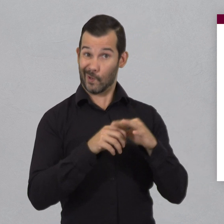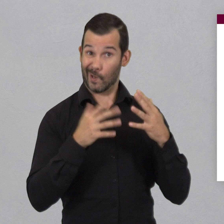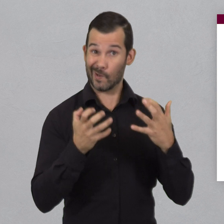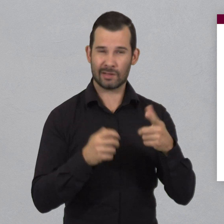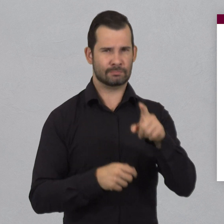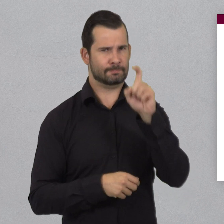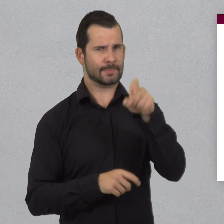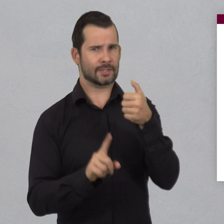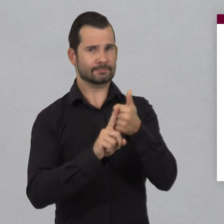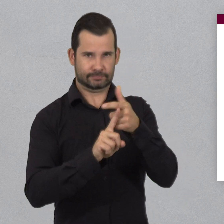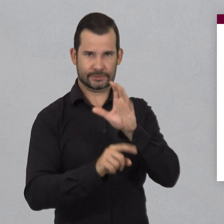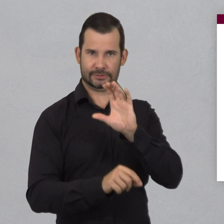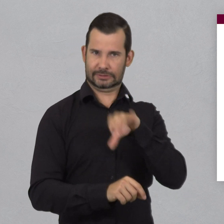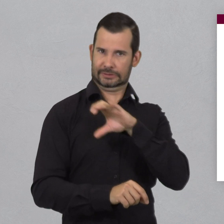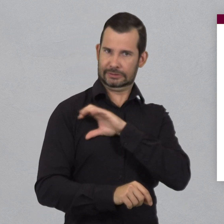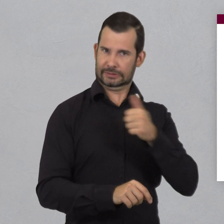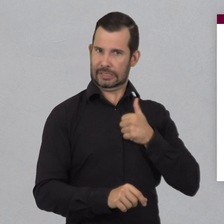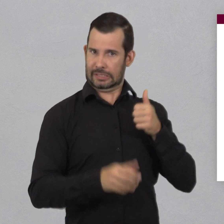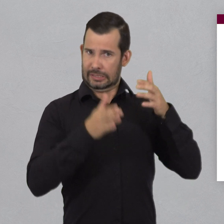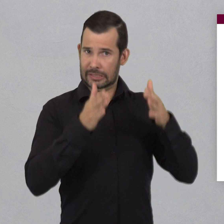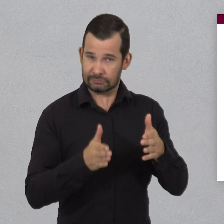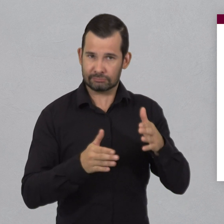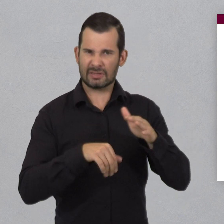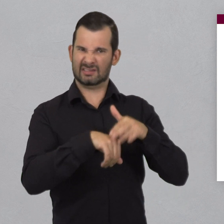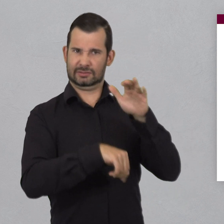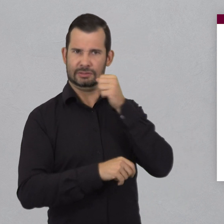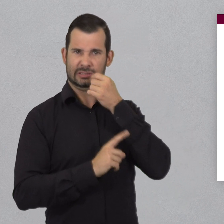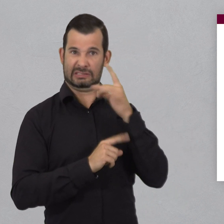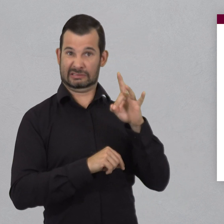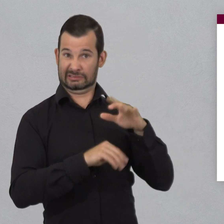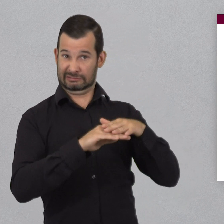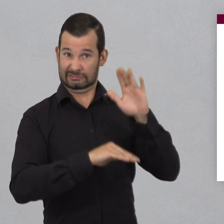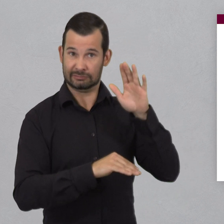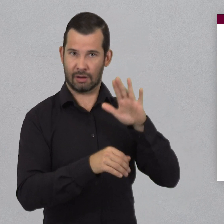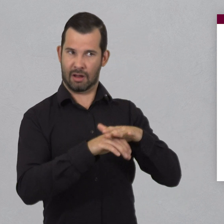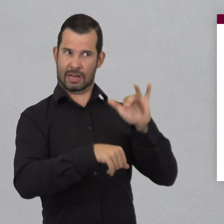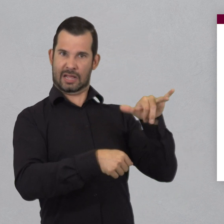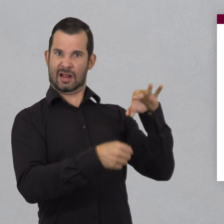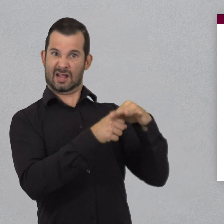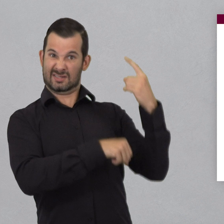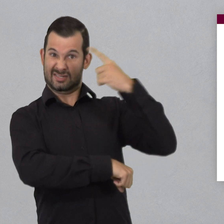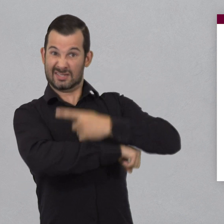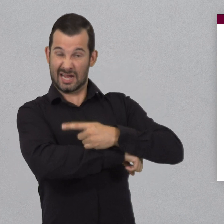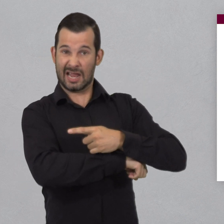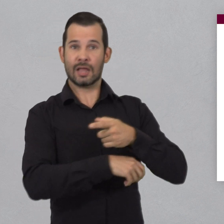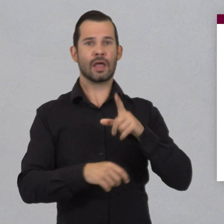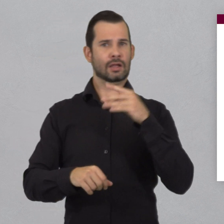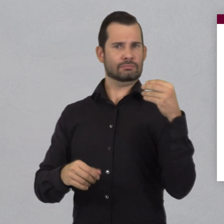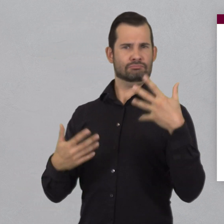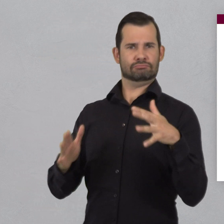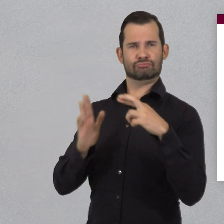To vote, you must be a Canadian citizen, be at least 18 years old on election day,